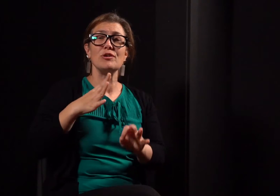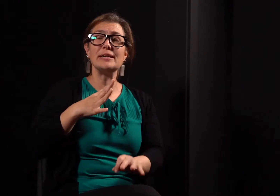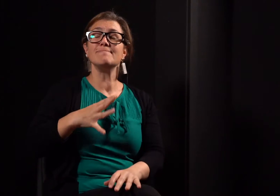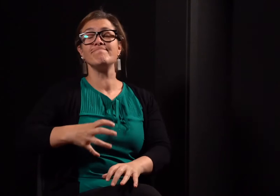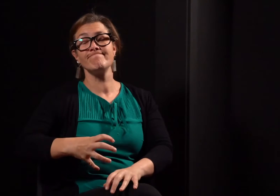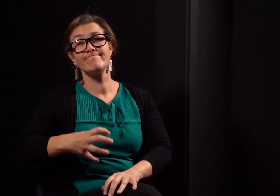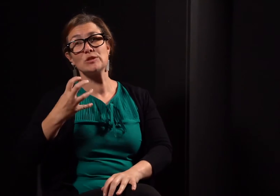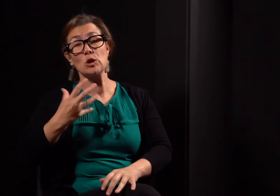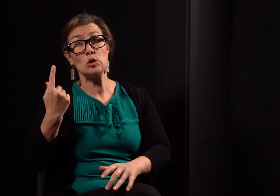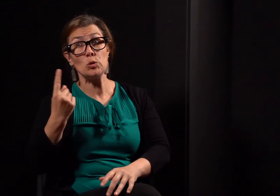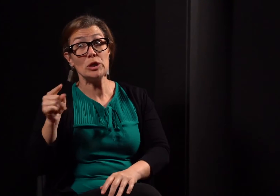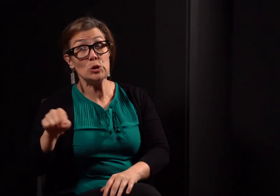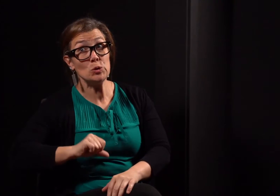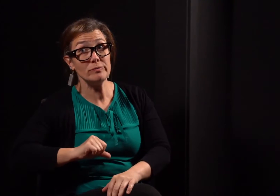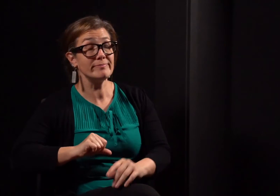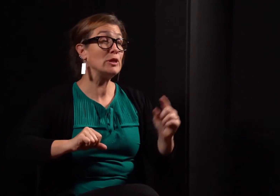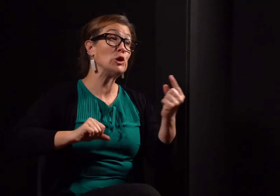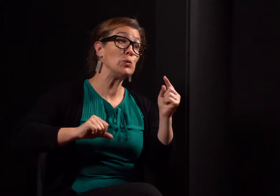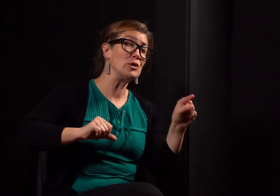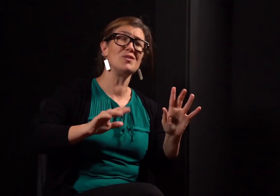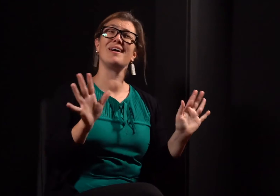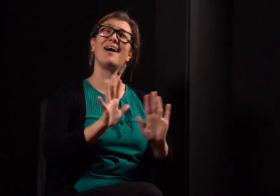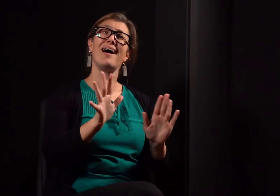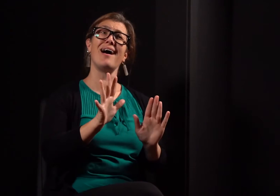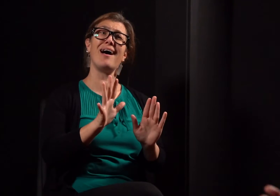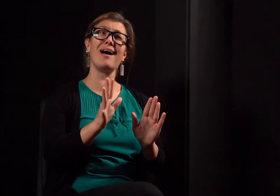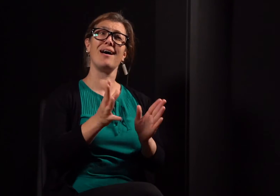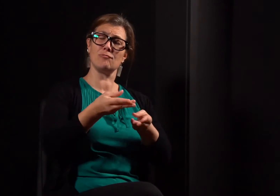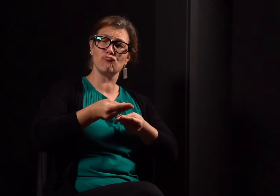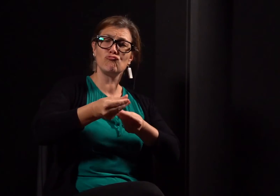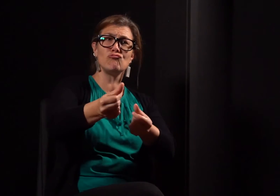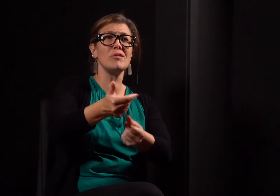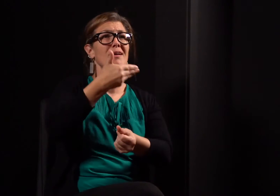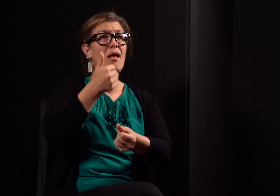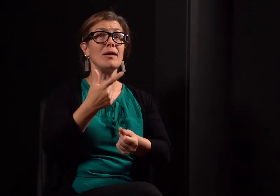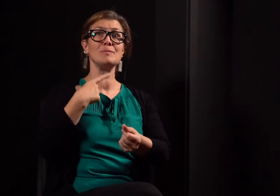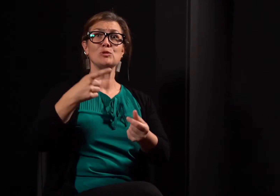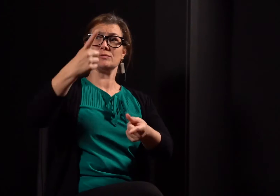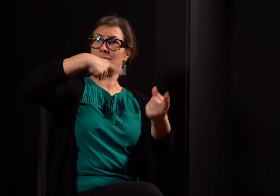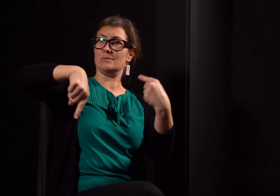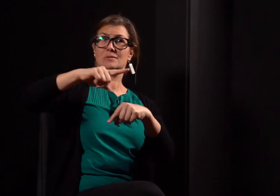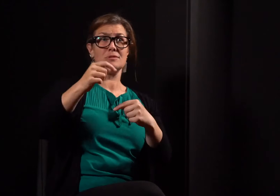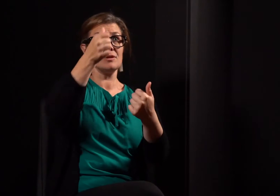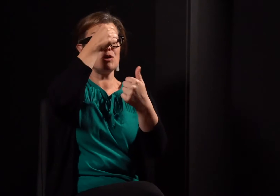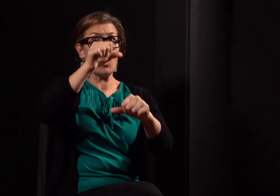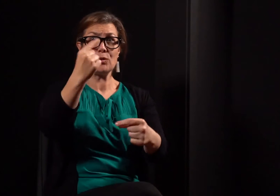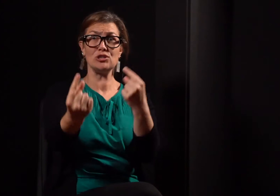oh sorry, what's your name, what's your name? If you already know everybody there, it's smoother